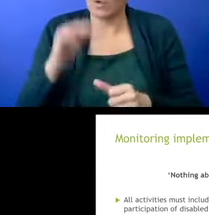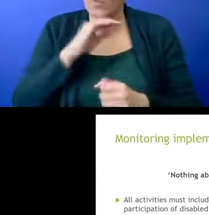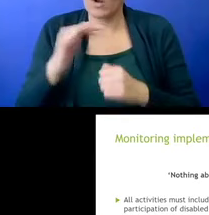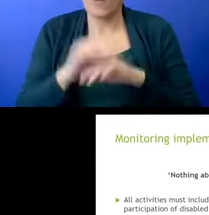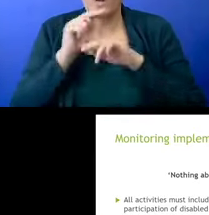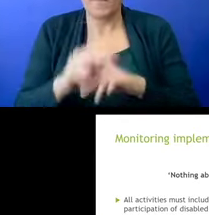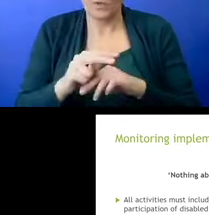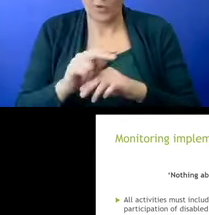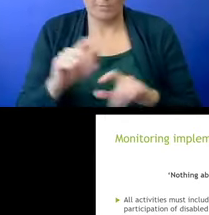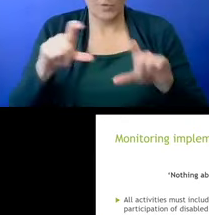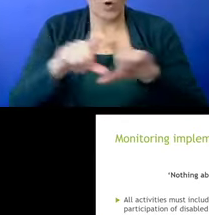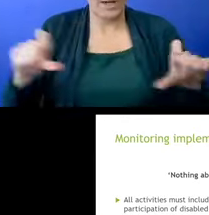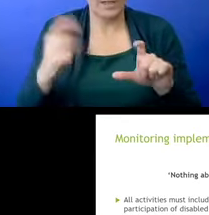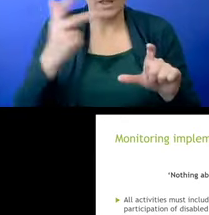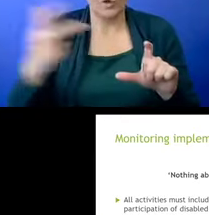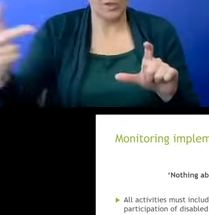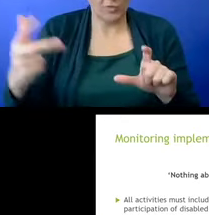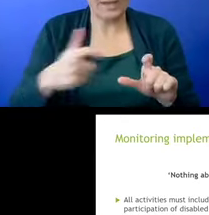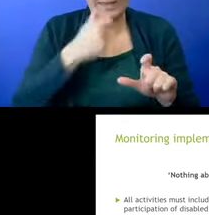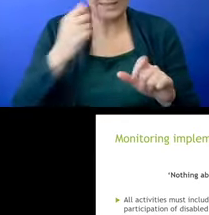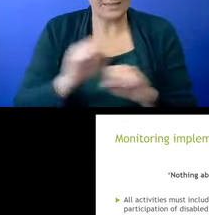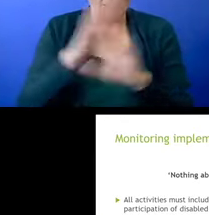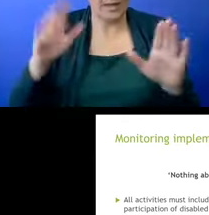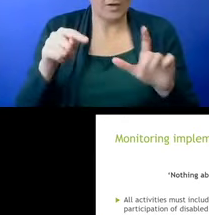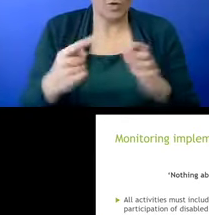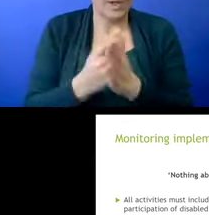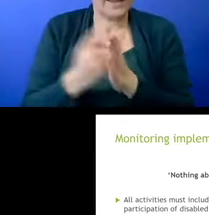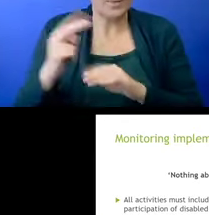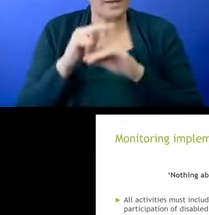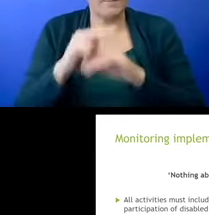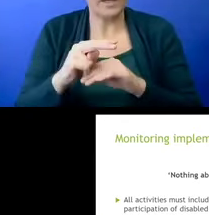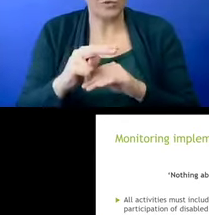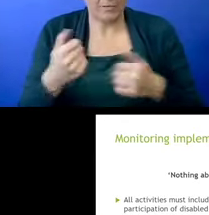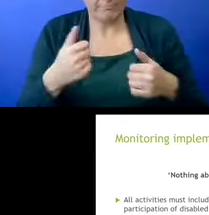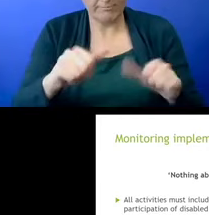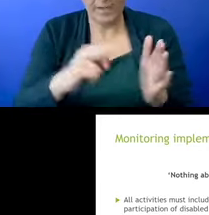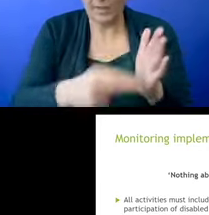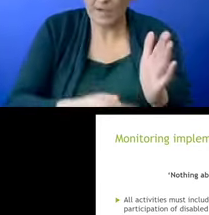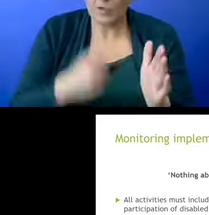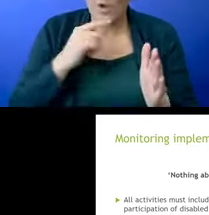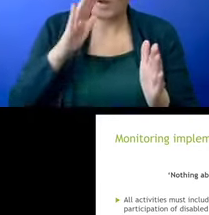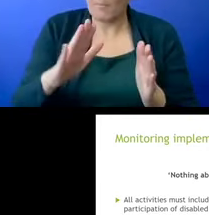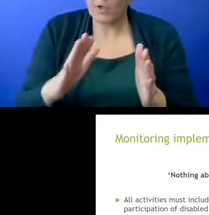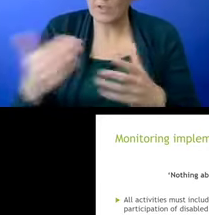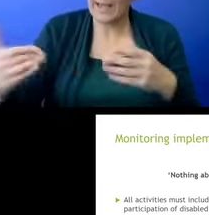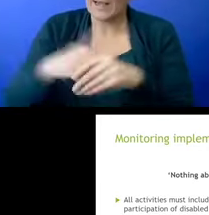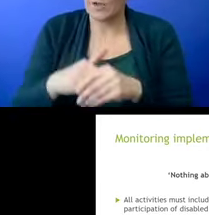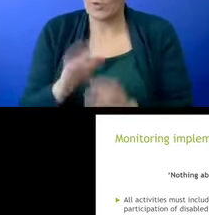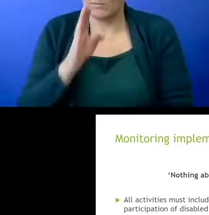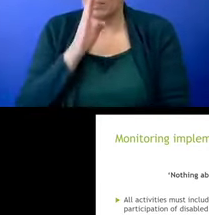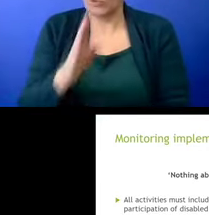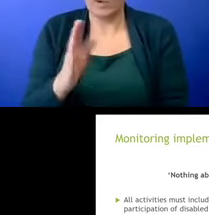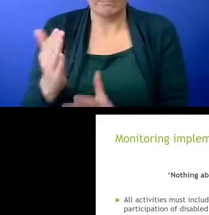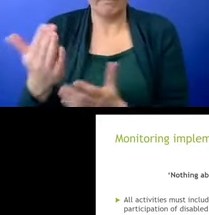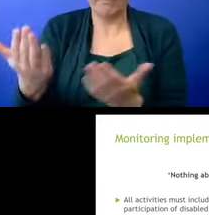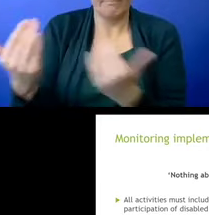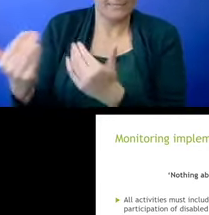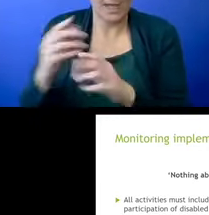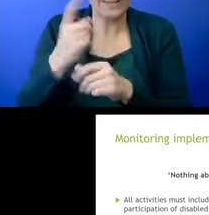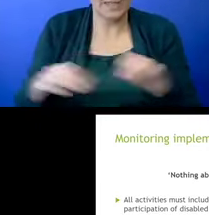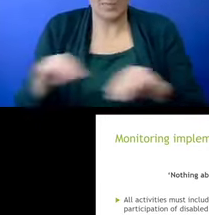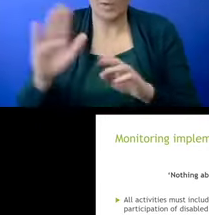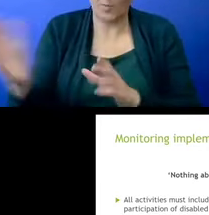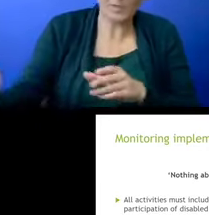Article 33 makes clear that independent monitoring of the Convention’s implementation must involve direct participation of disabled people.